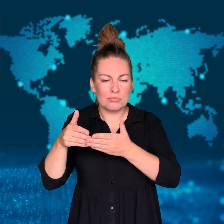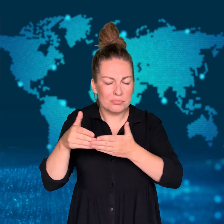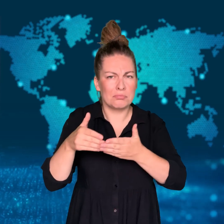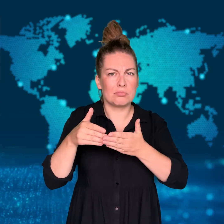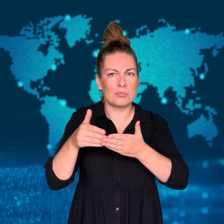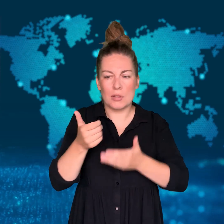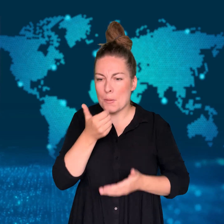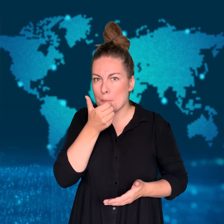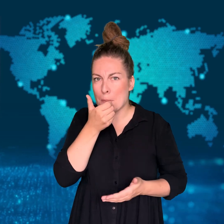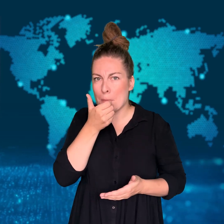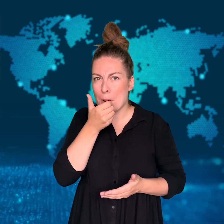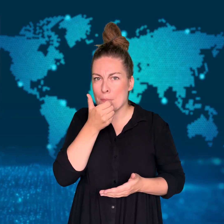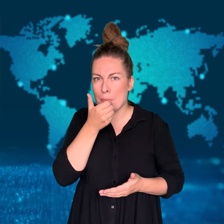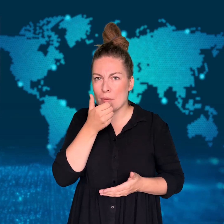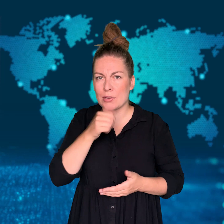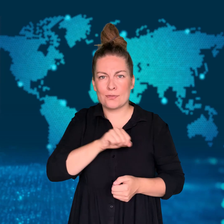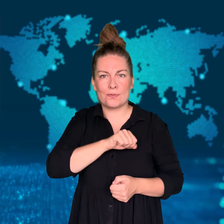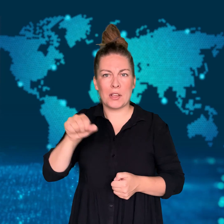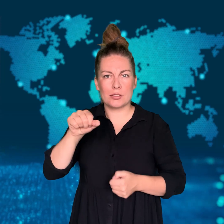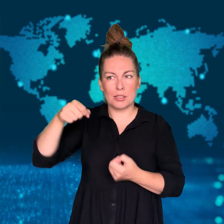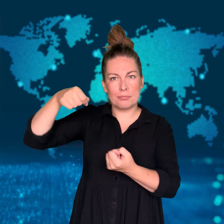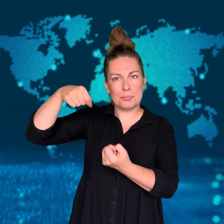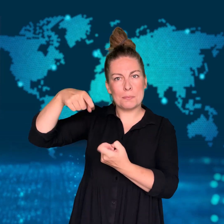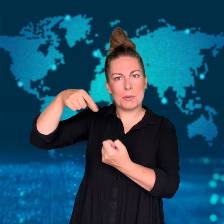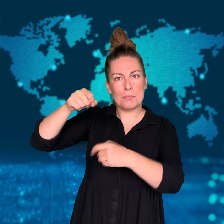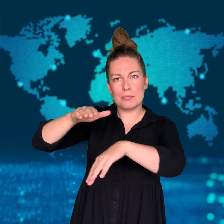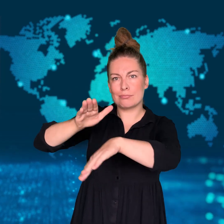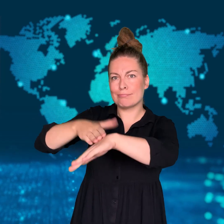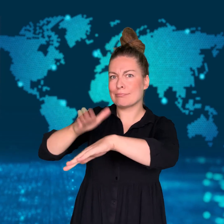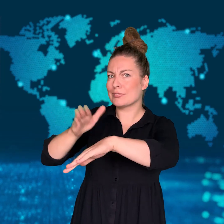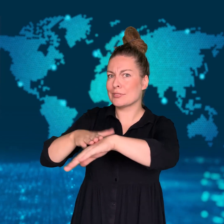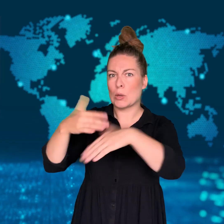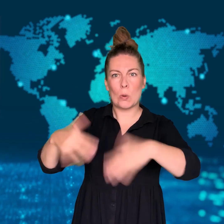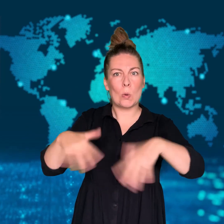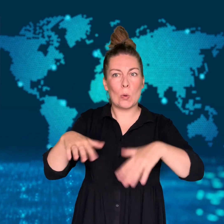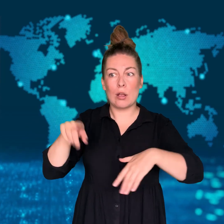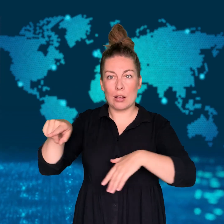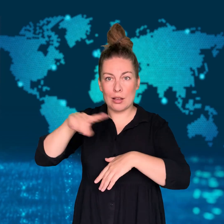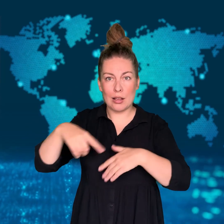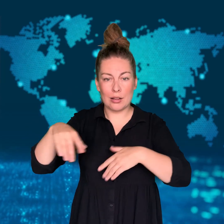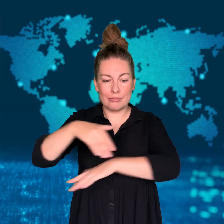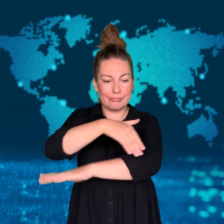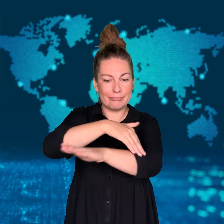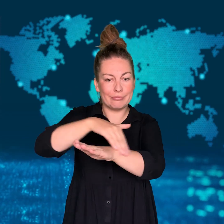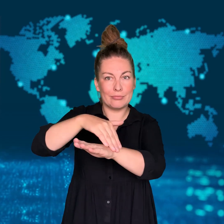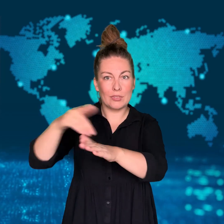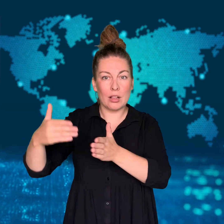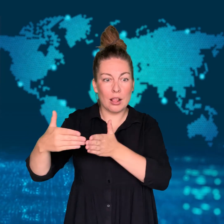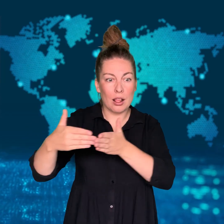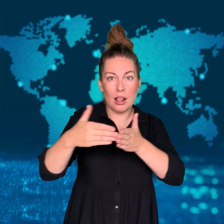In return, the government of the Philippines accused China for